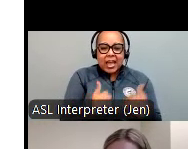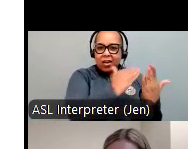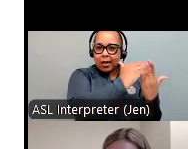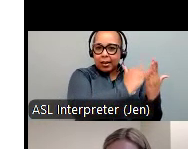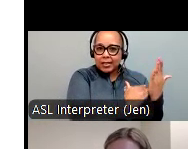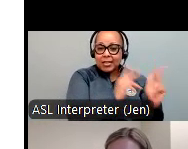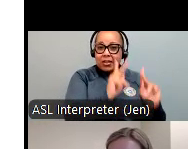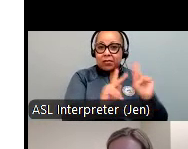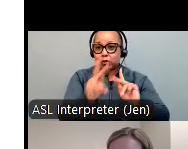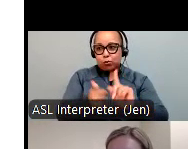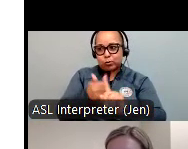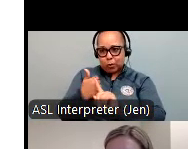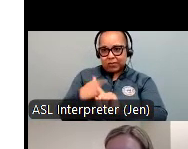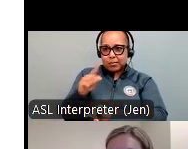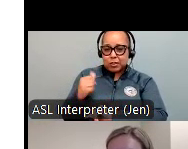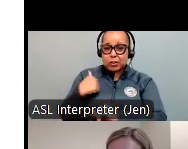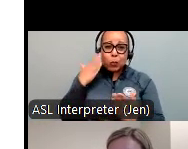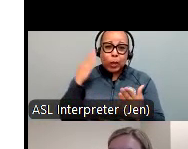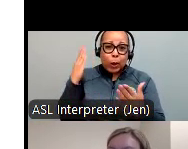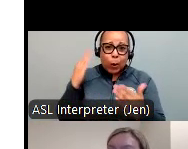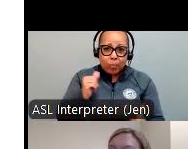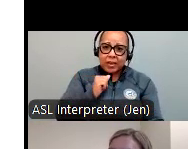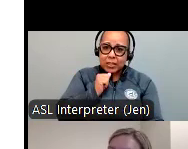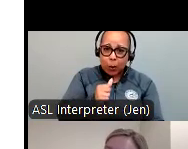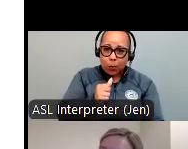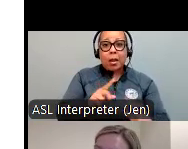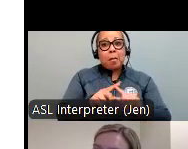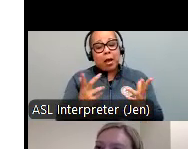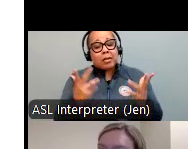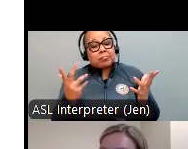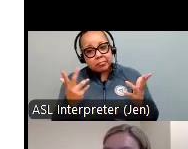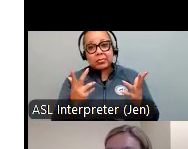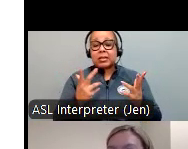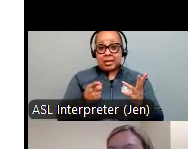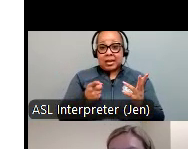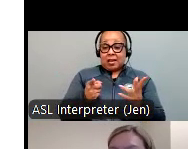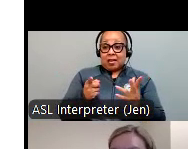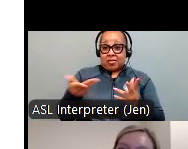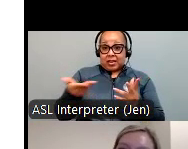who have disabilities. We hope they don't. But an individual guest would maybe make a special